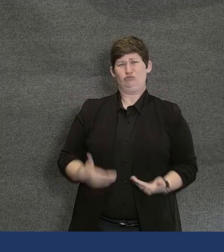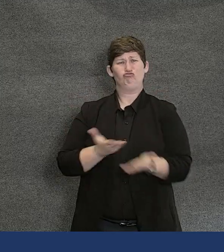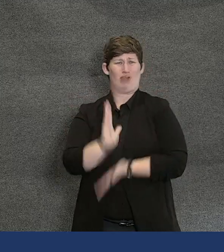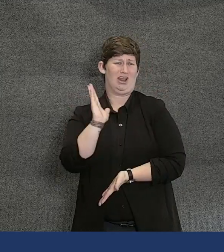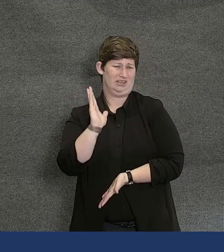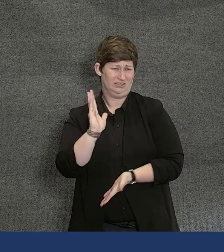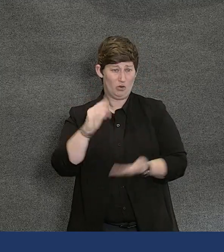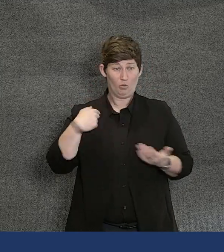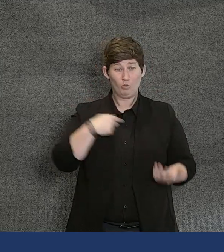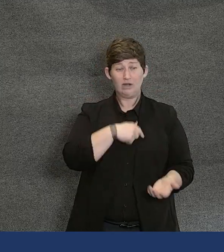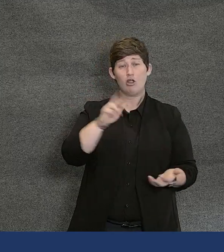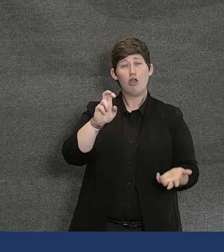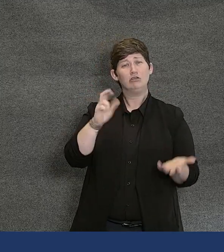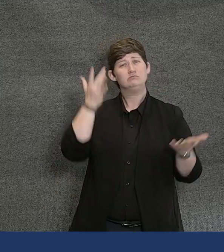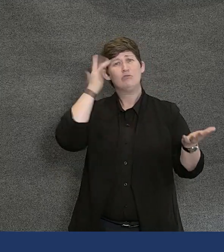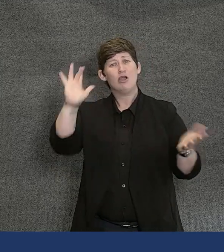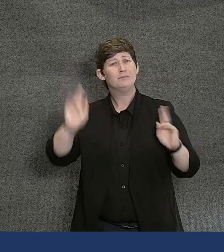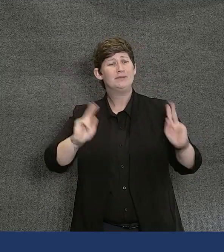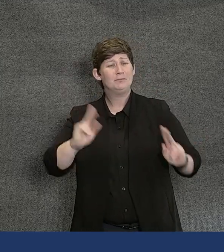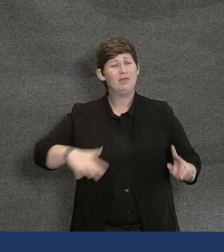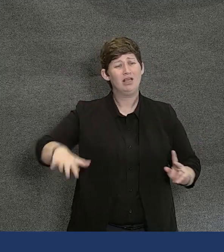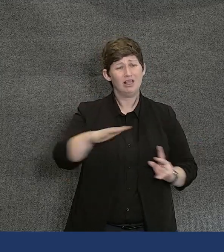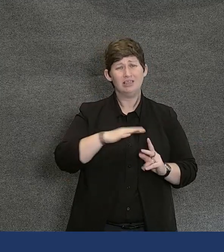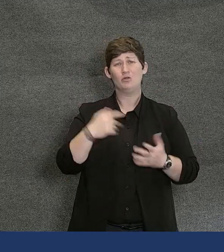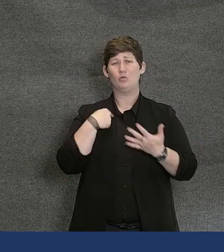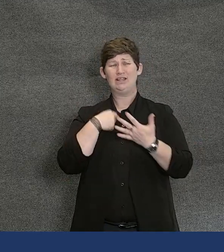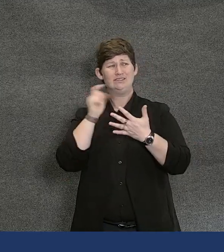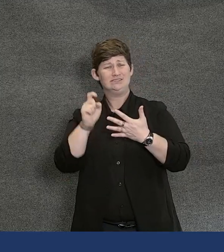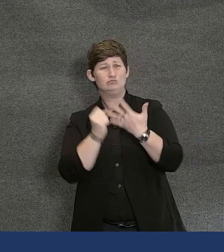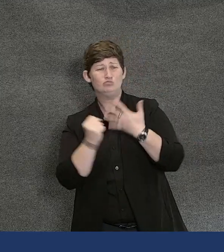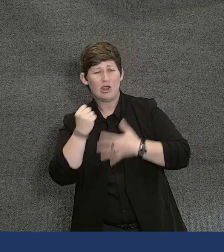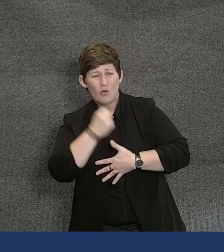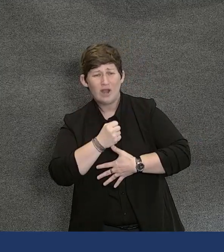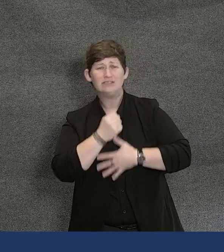about priorities and values and resources, so let's do it.